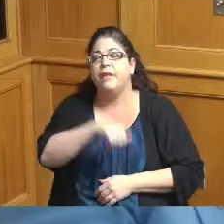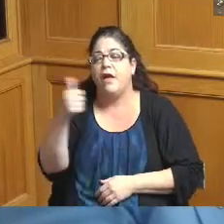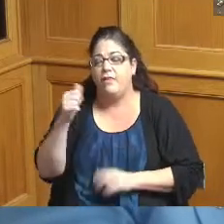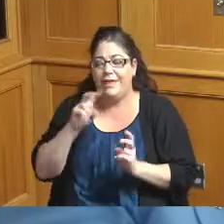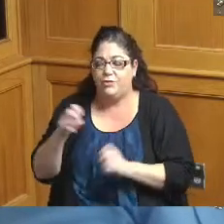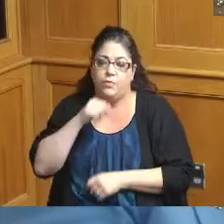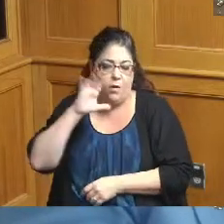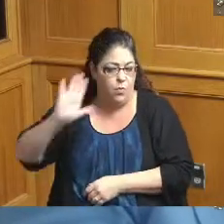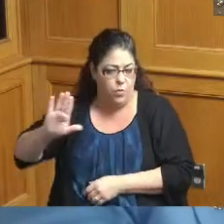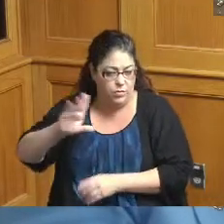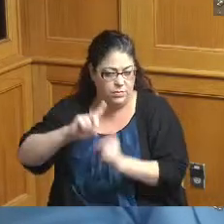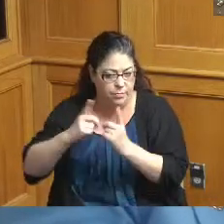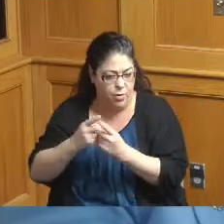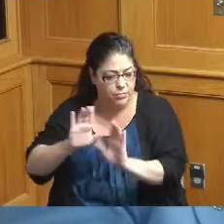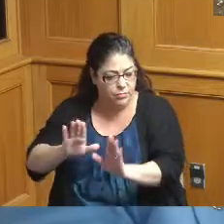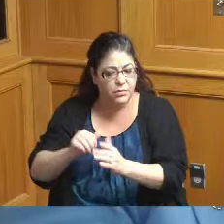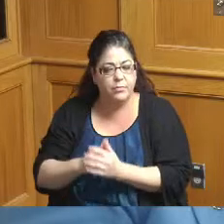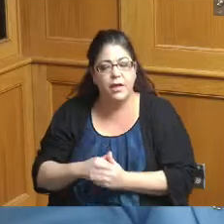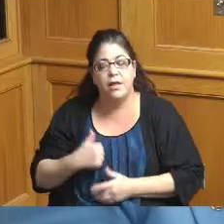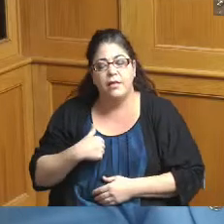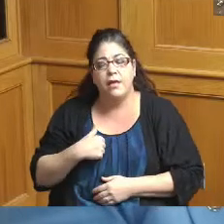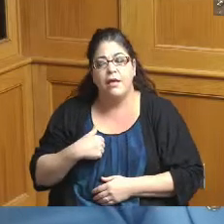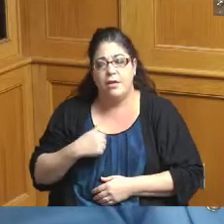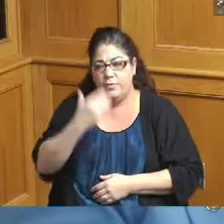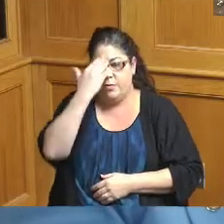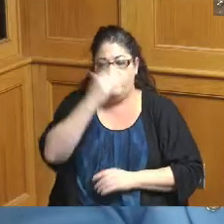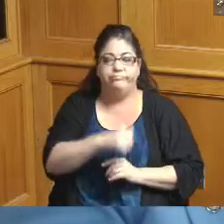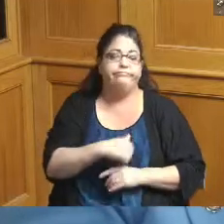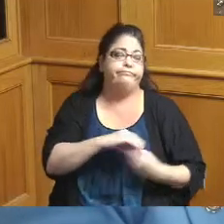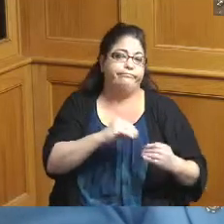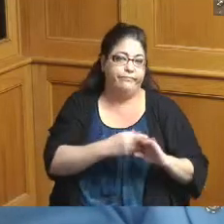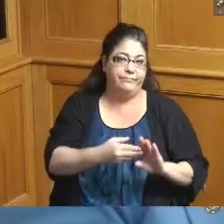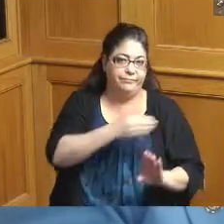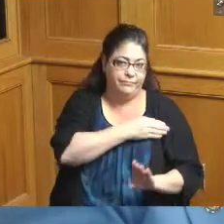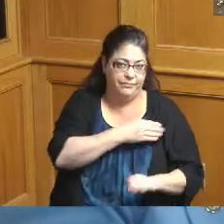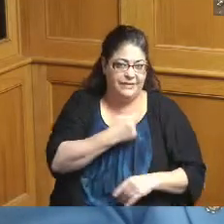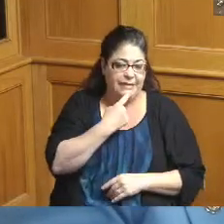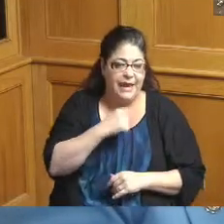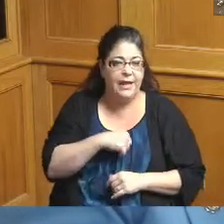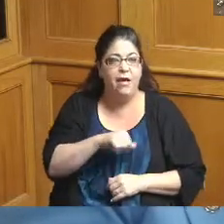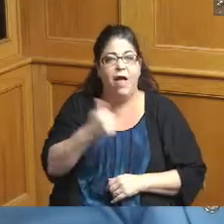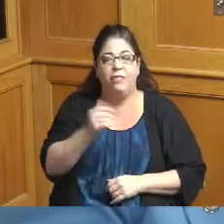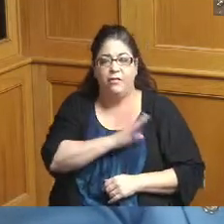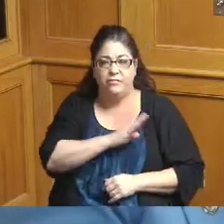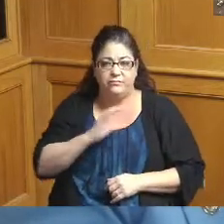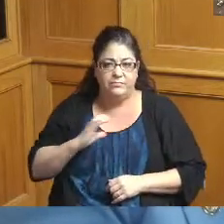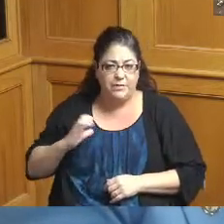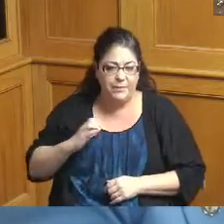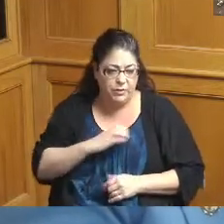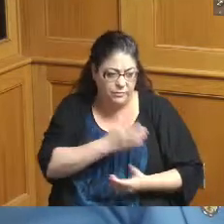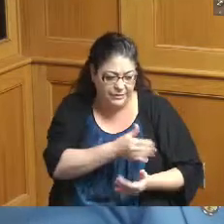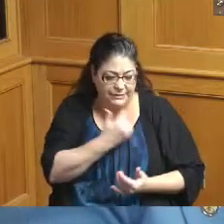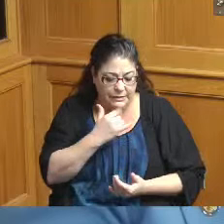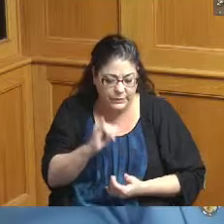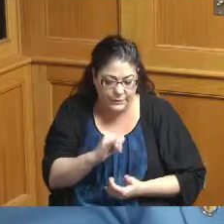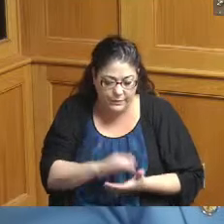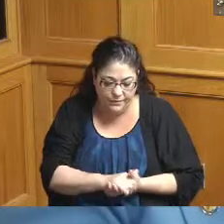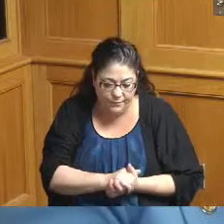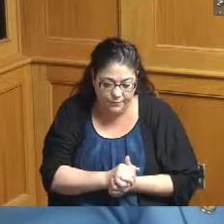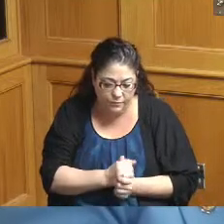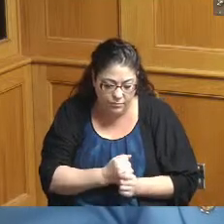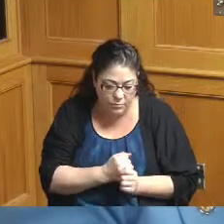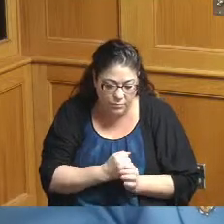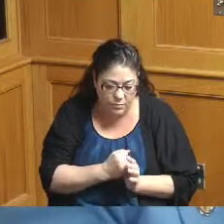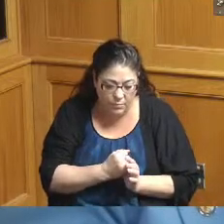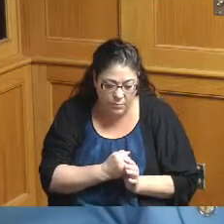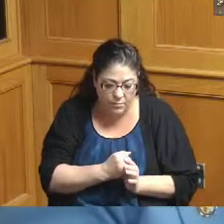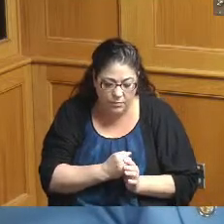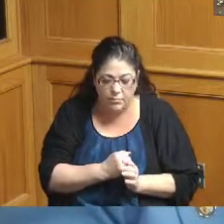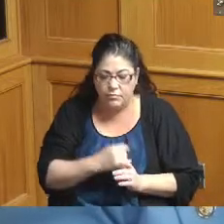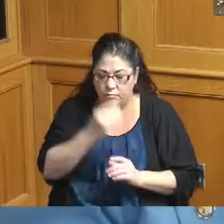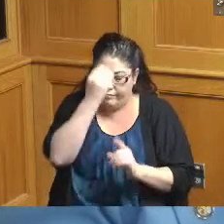department I know I've said it and maybe the other board members as well to Jeff our Administrator we